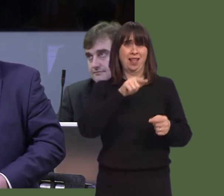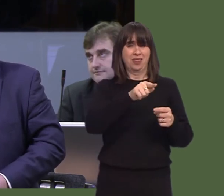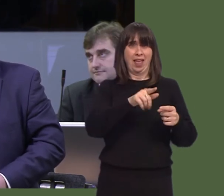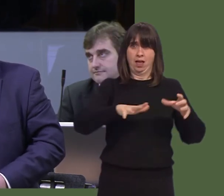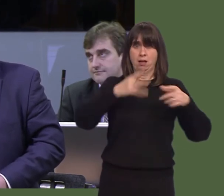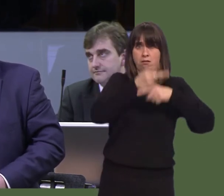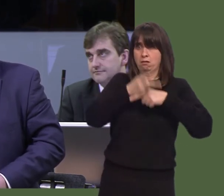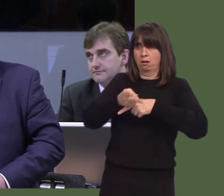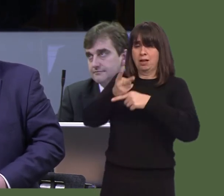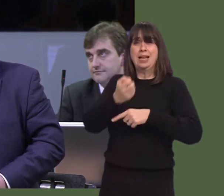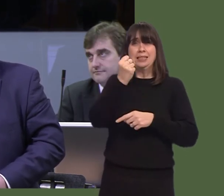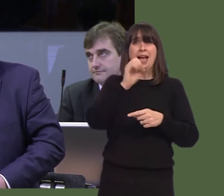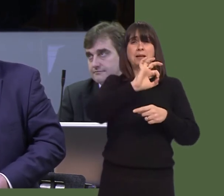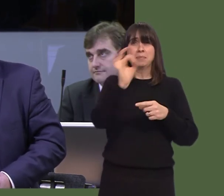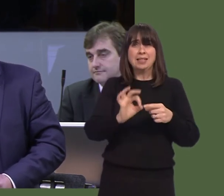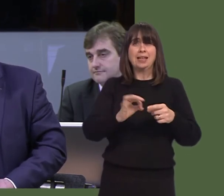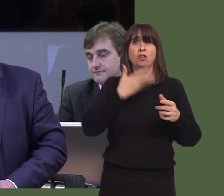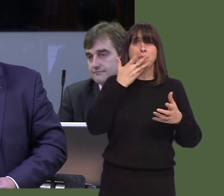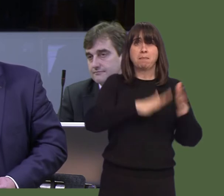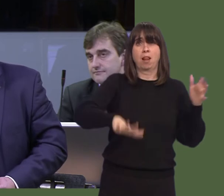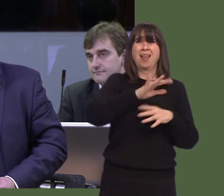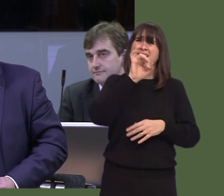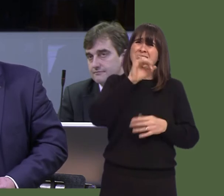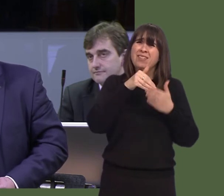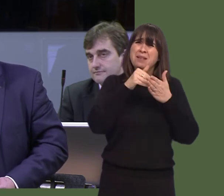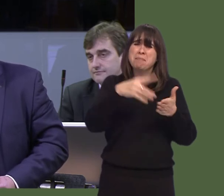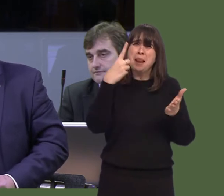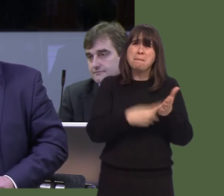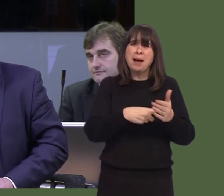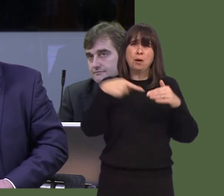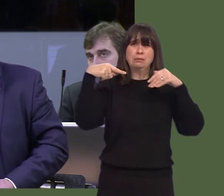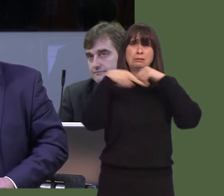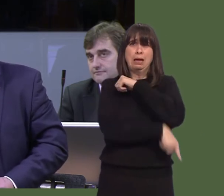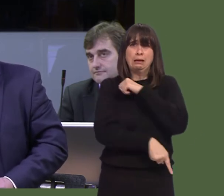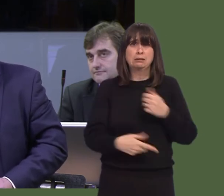Because clearly, to my mind, itís not just that the case has not been made for a privately